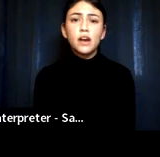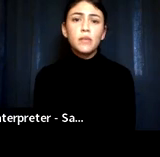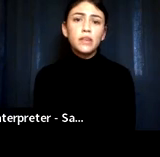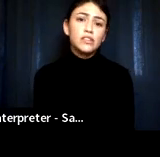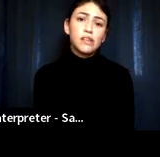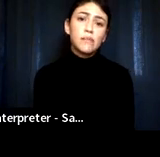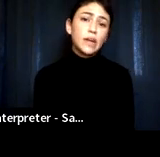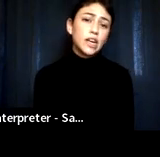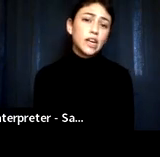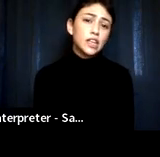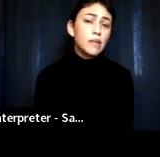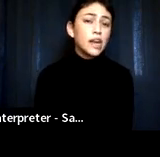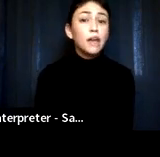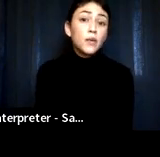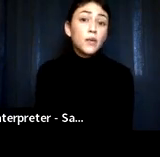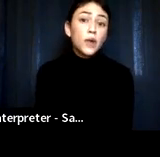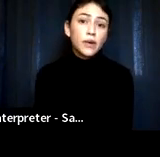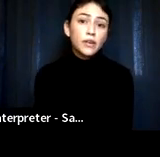of accommodations that might be needed that may not be aware about.